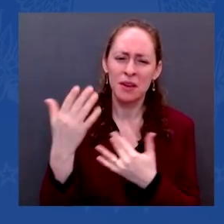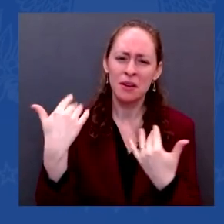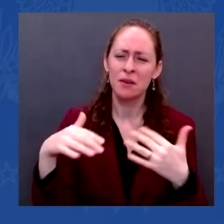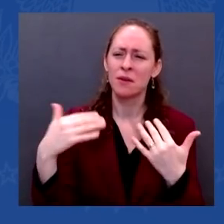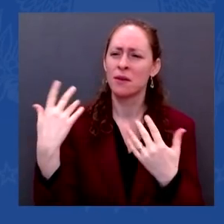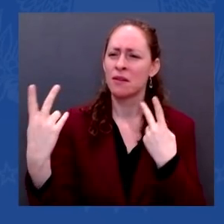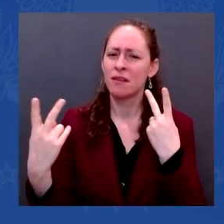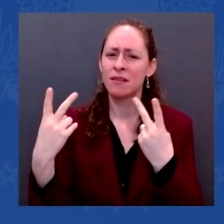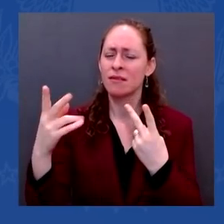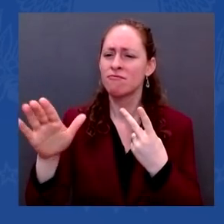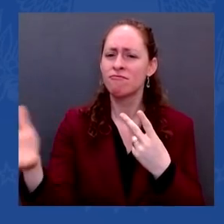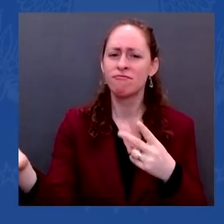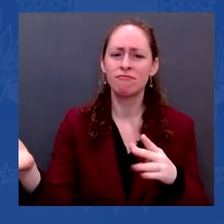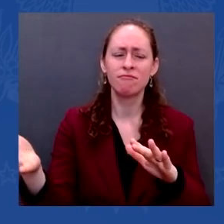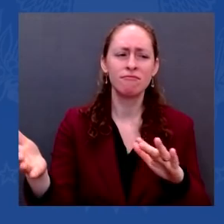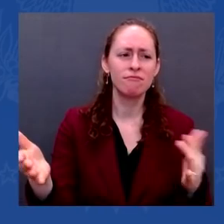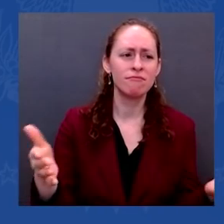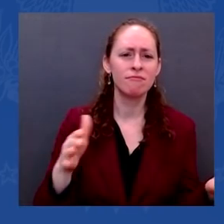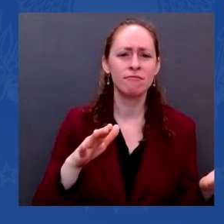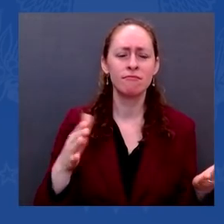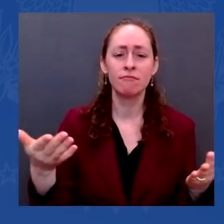who has learned to serve and how to lead.